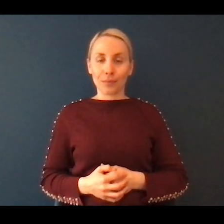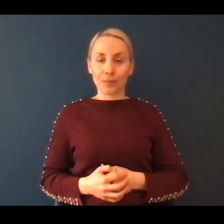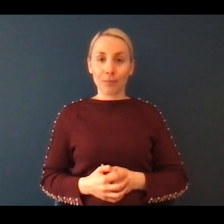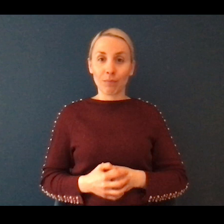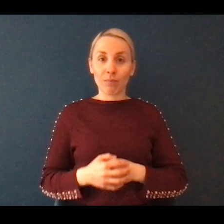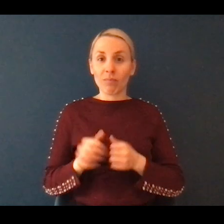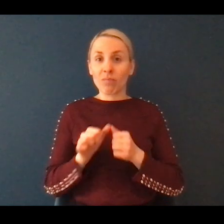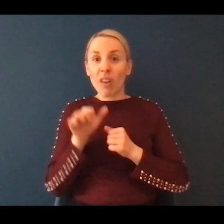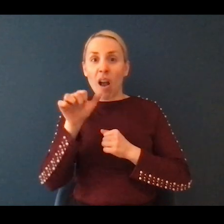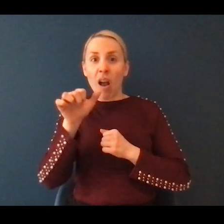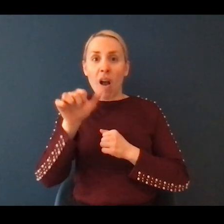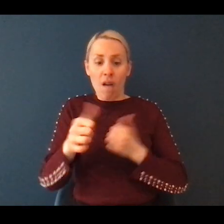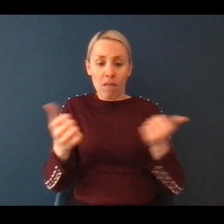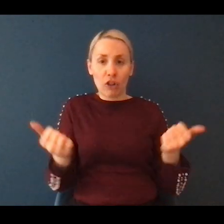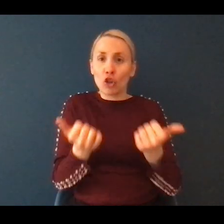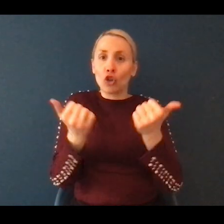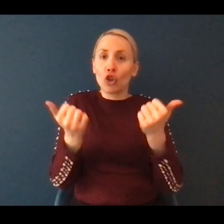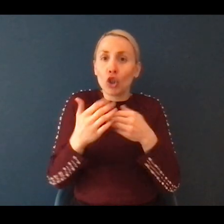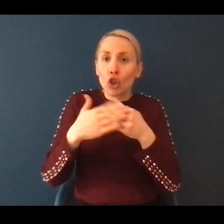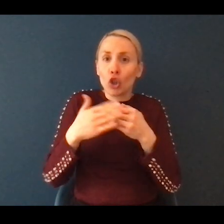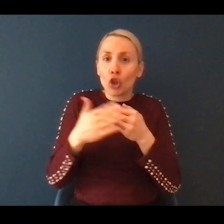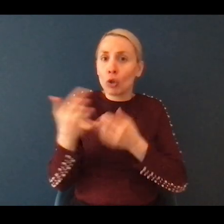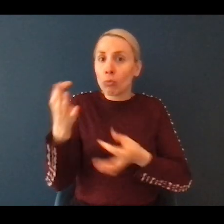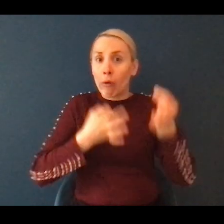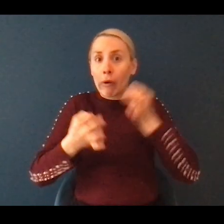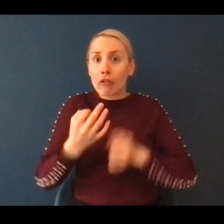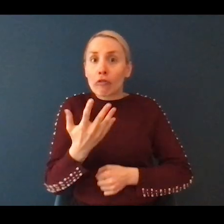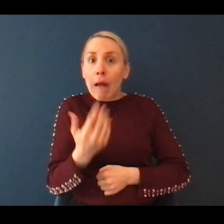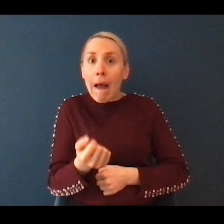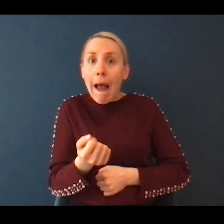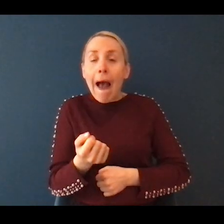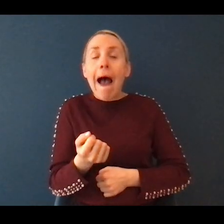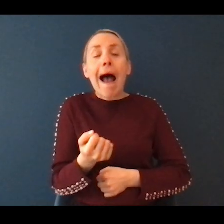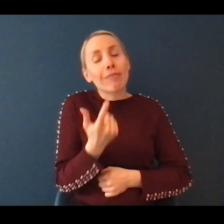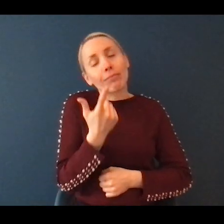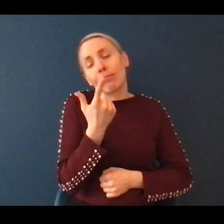conversation there's quite a few ways to find out more info and we'd really encourage you